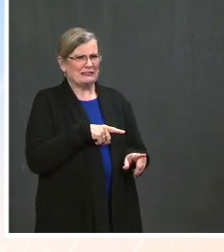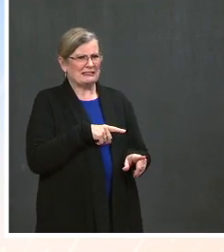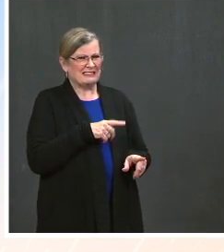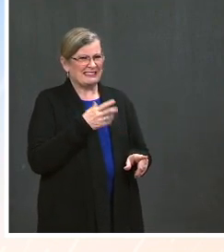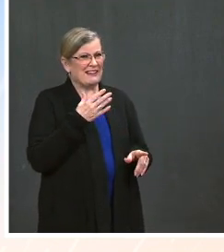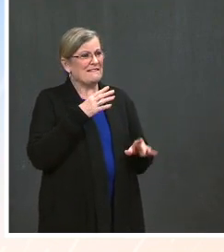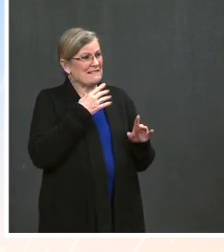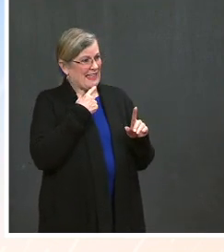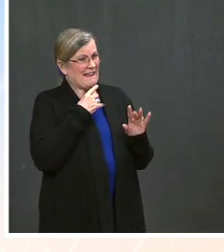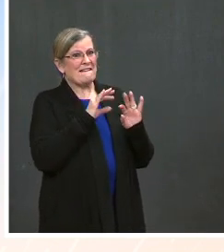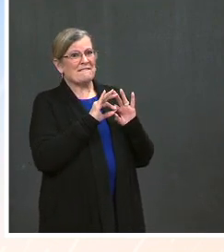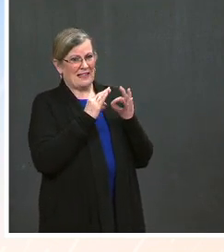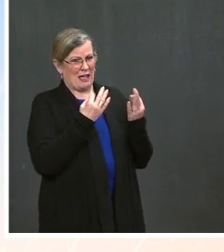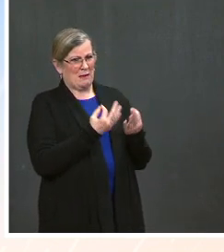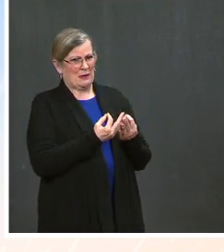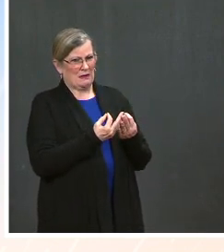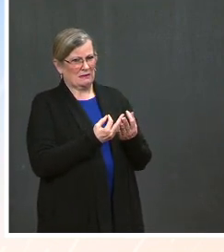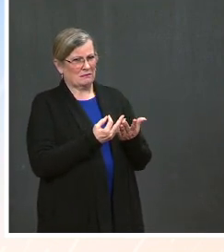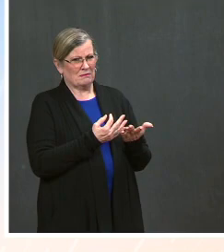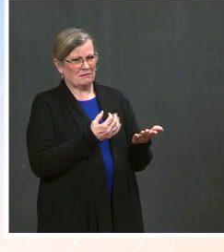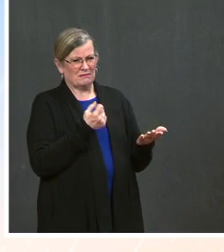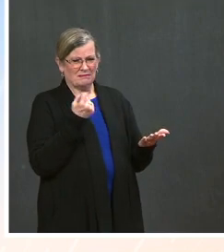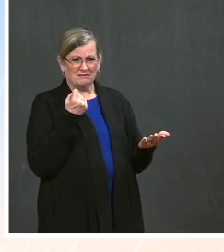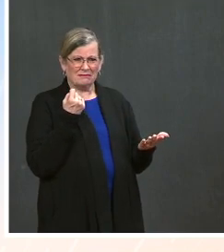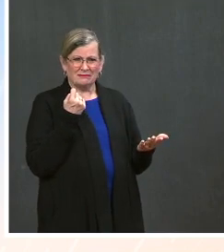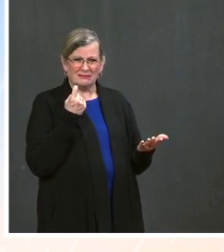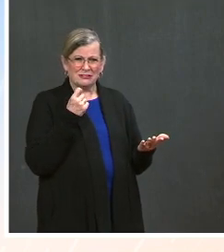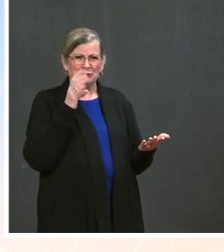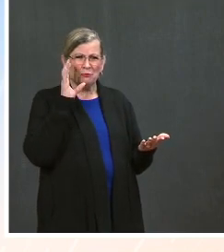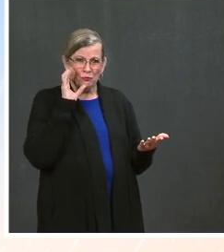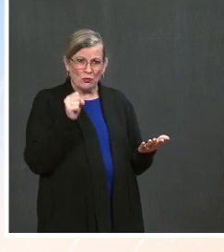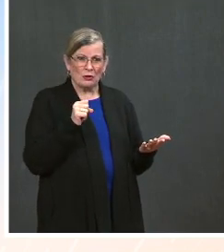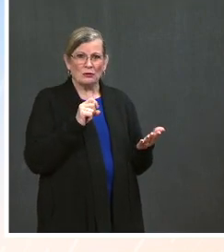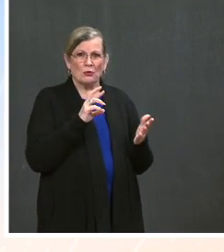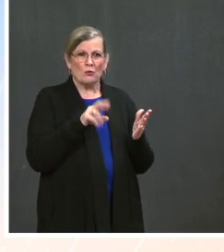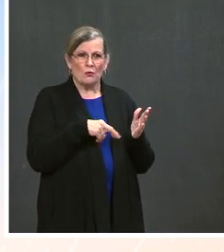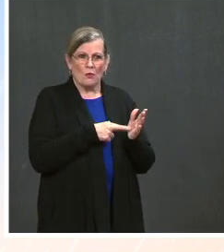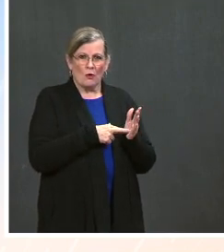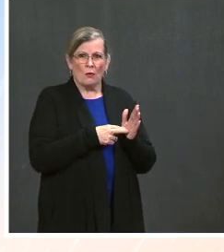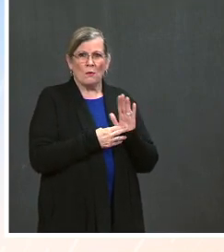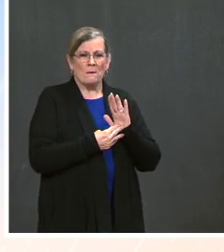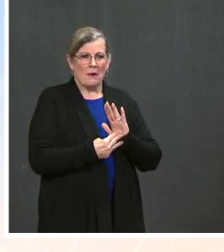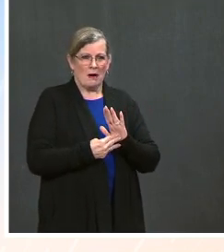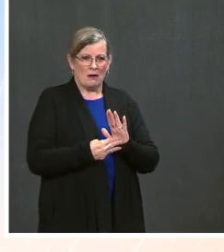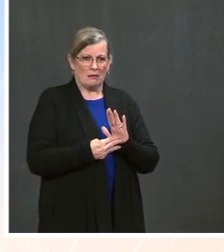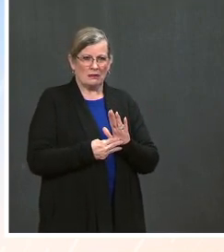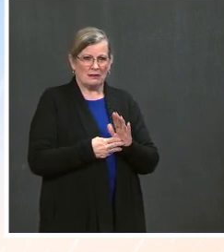strives to be a role model in every aspect of how he's living in this difficult time we're all going through.